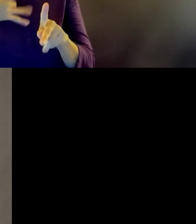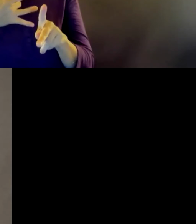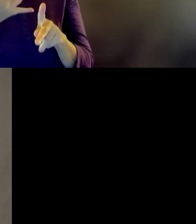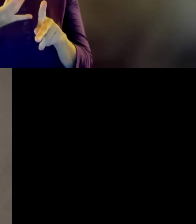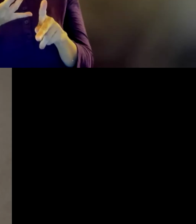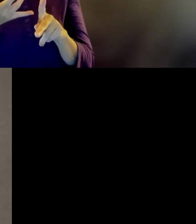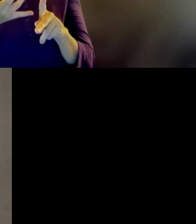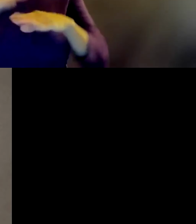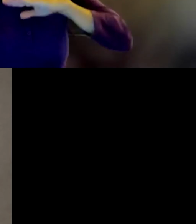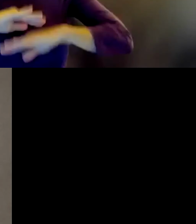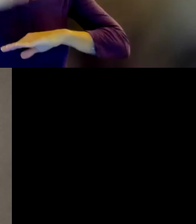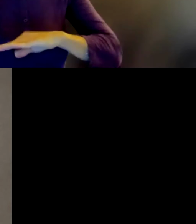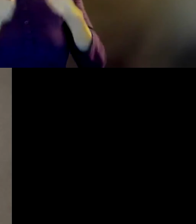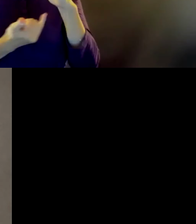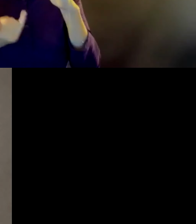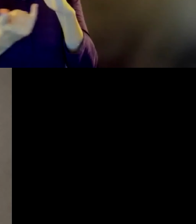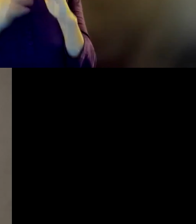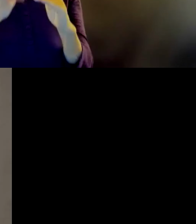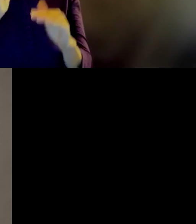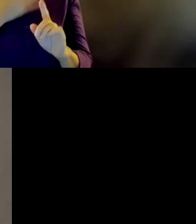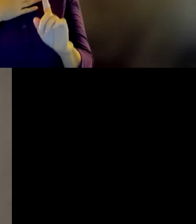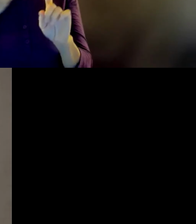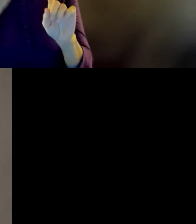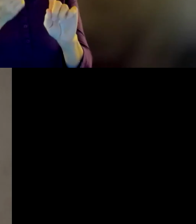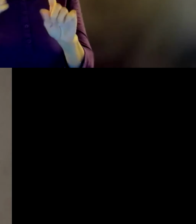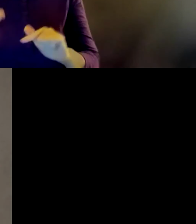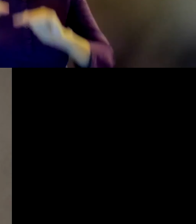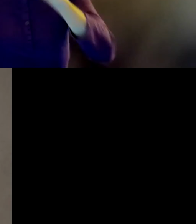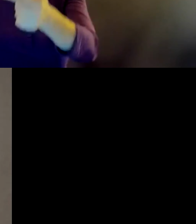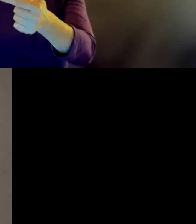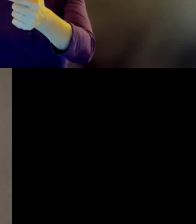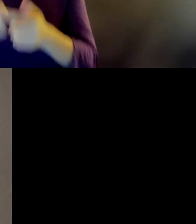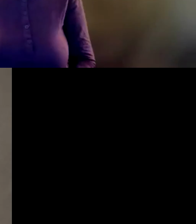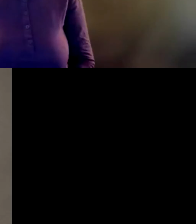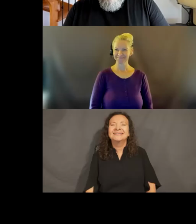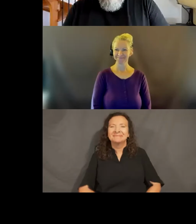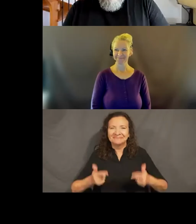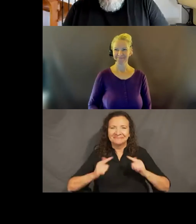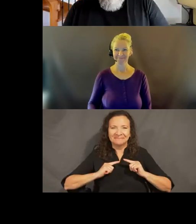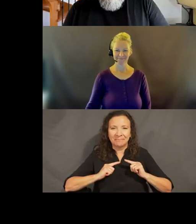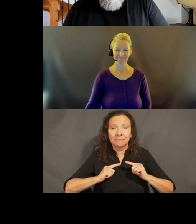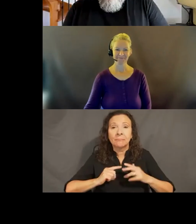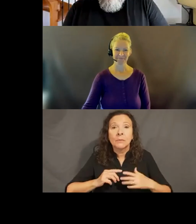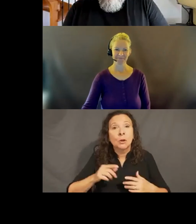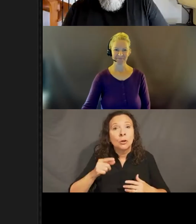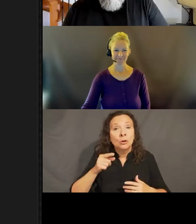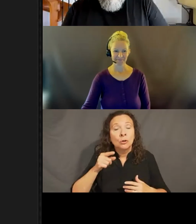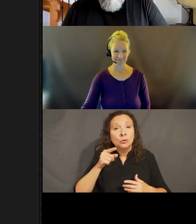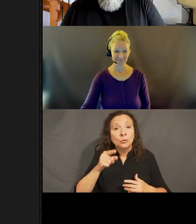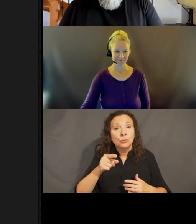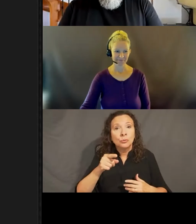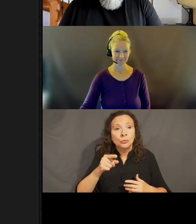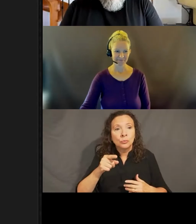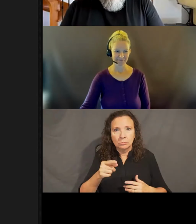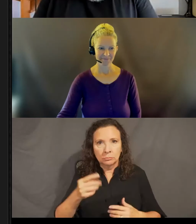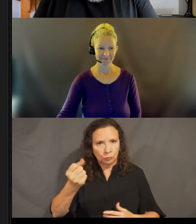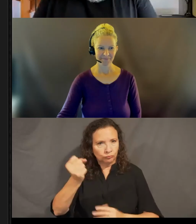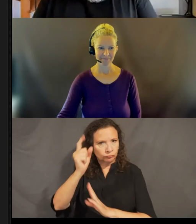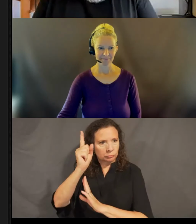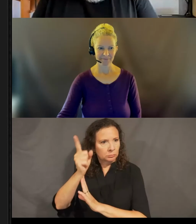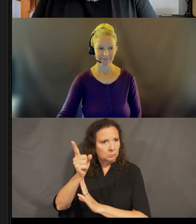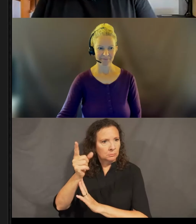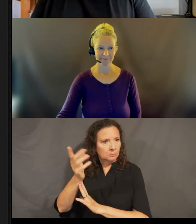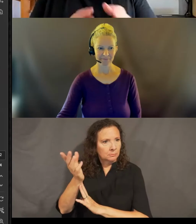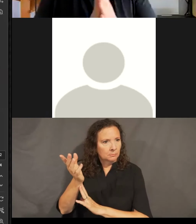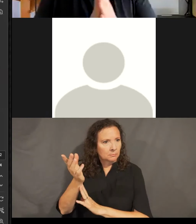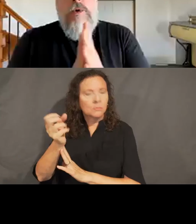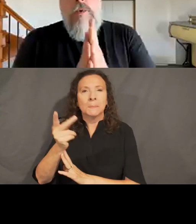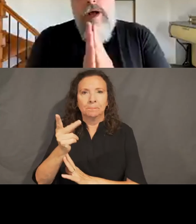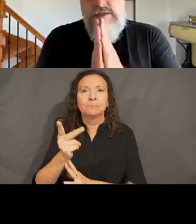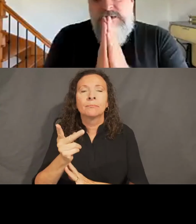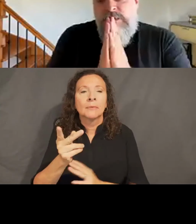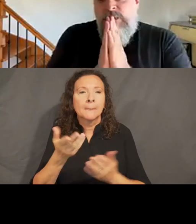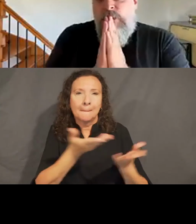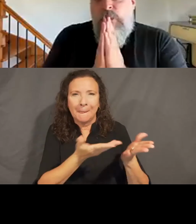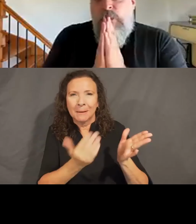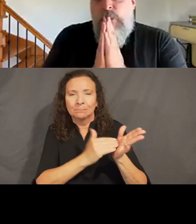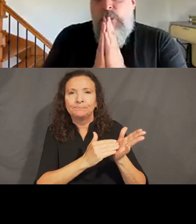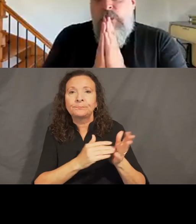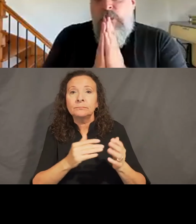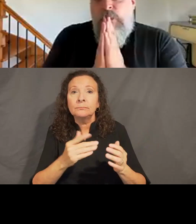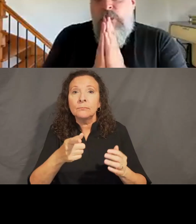The funny thing is, when you look at -- hold on, once you look at the ability to perceive